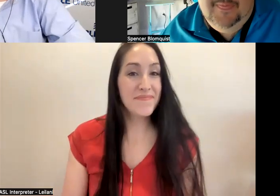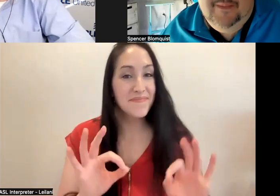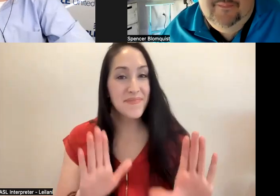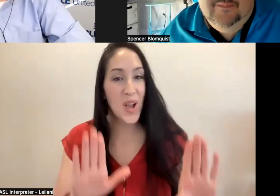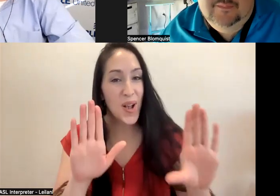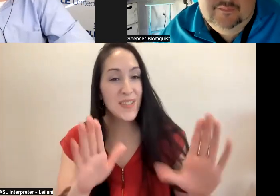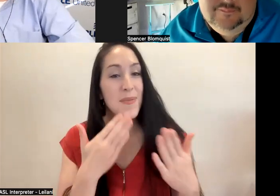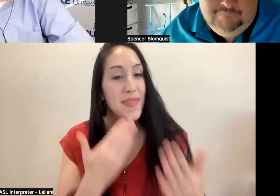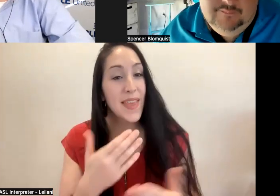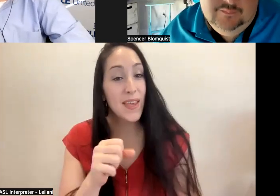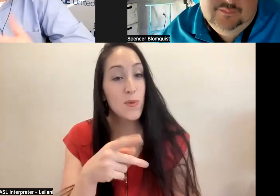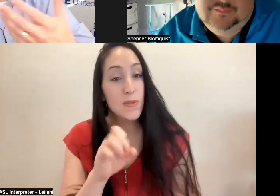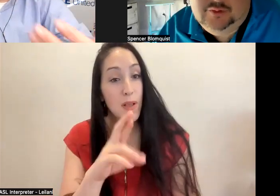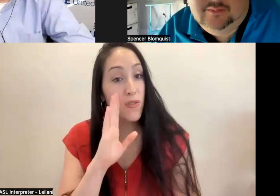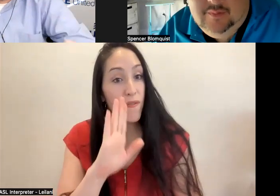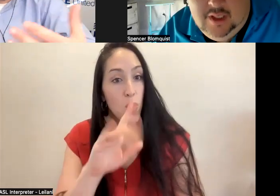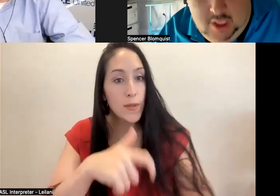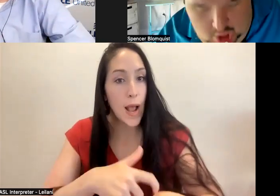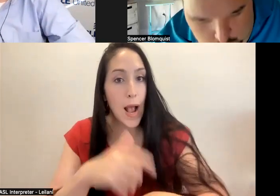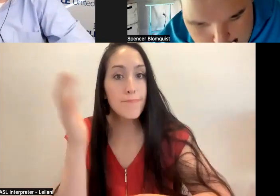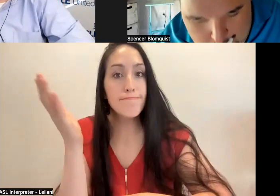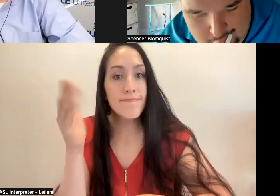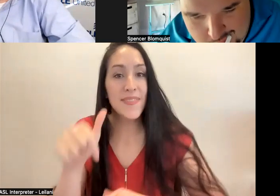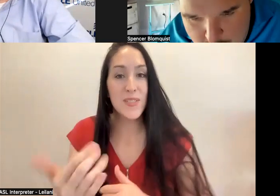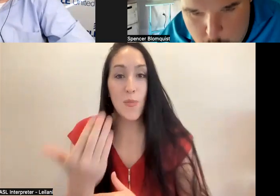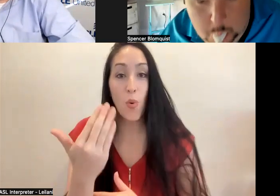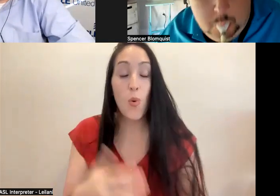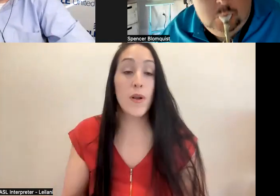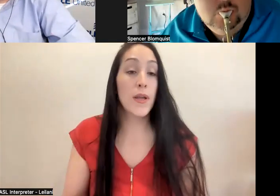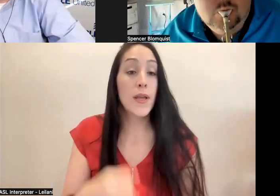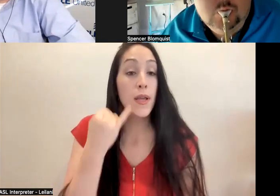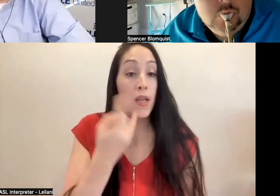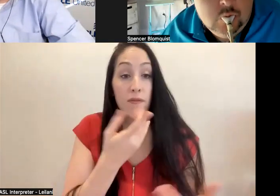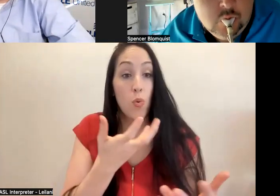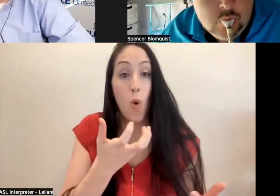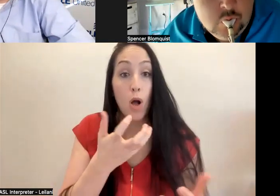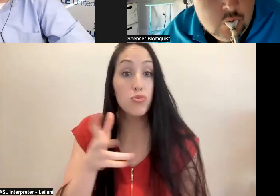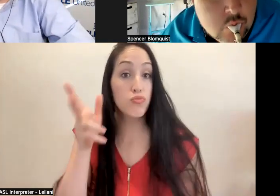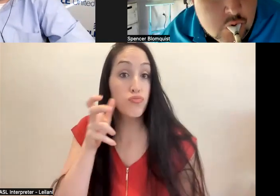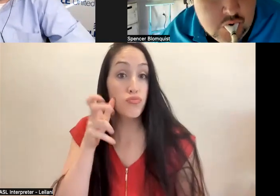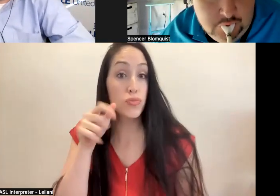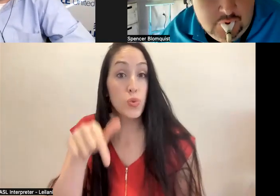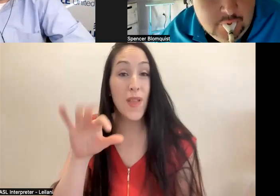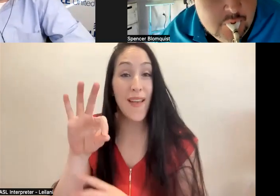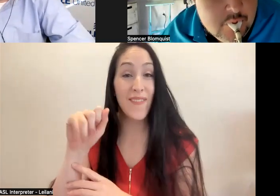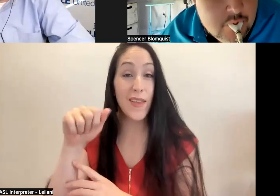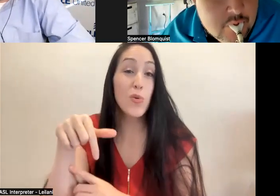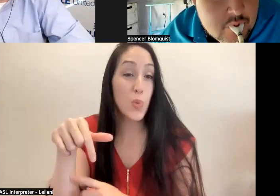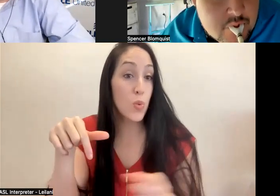so much for your time this morning. 11:20:01 Feel free. If you want to listen to some of these Faqs, and maybe you could put your 2 cents in if you want. 11:20:05 Sure. 11:20:05 But if not, I don't wanna keep you,